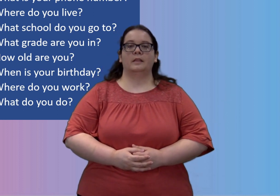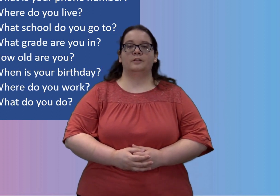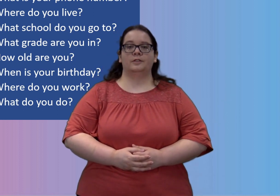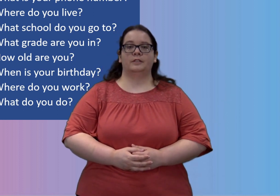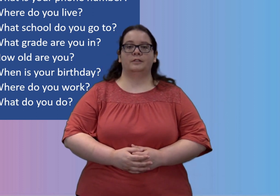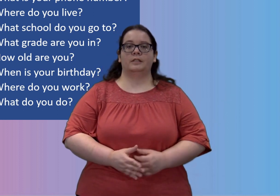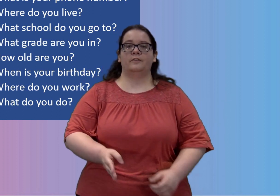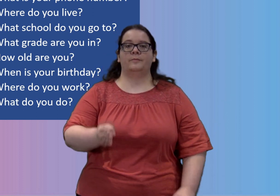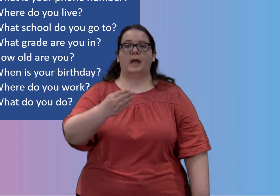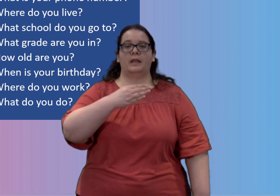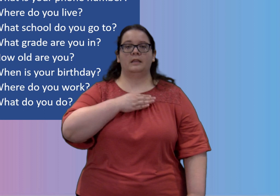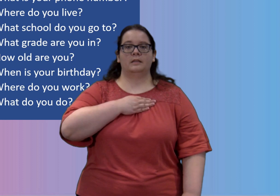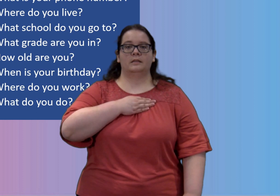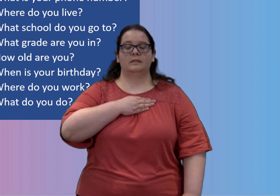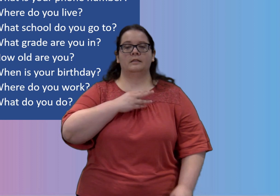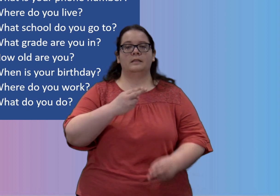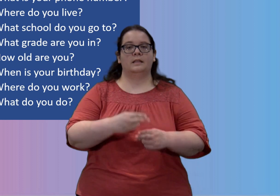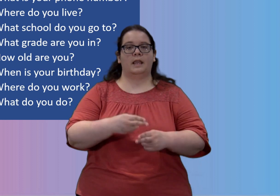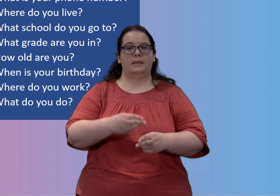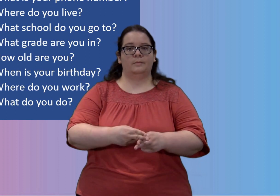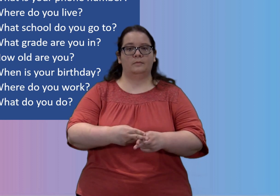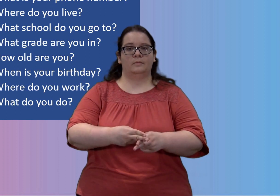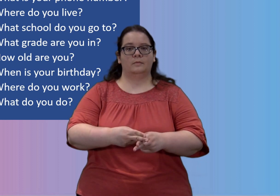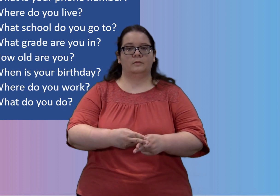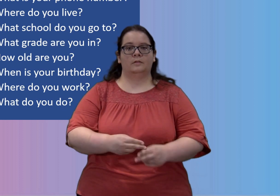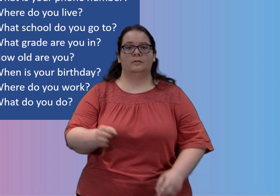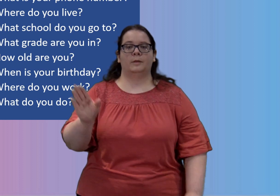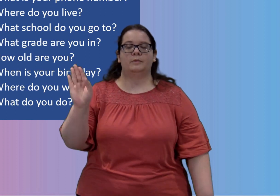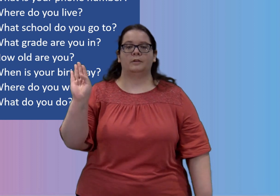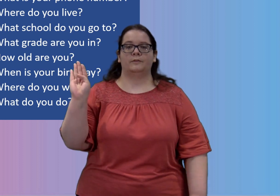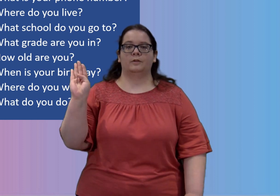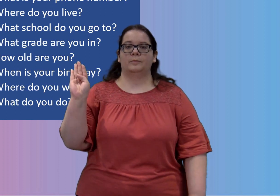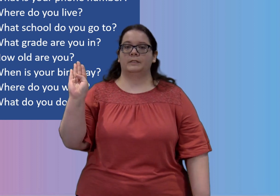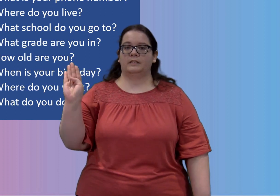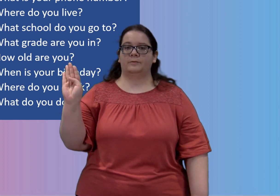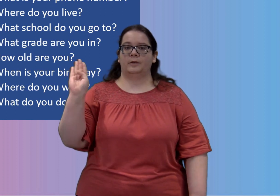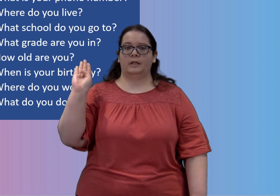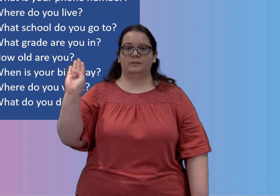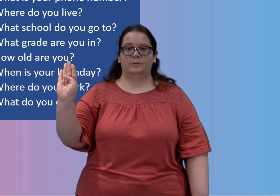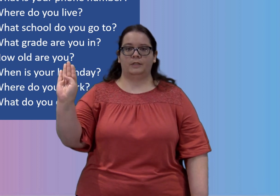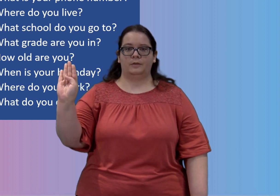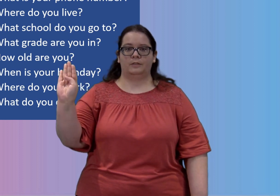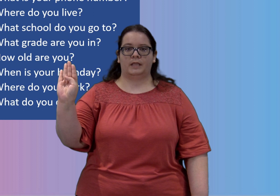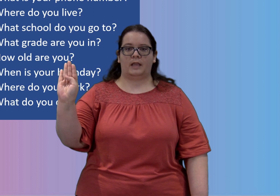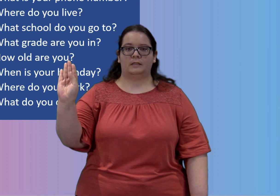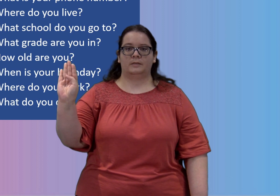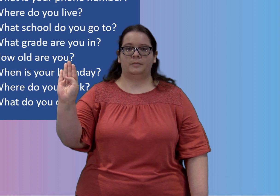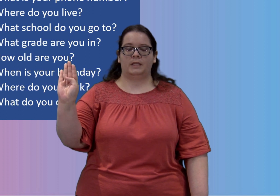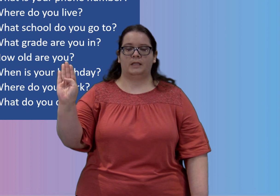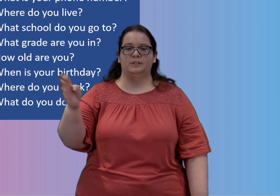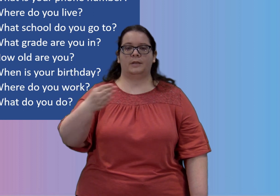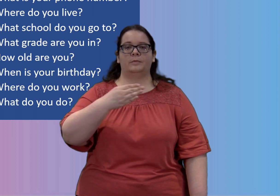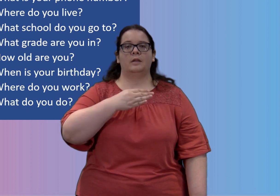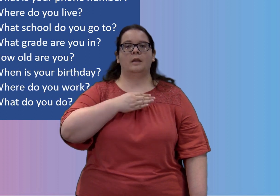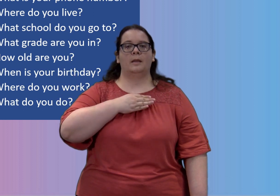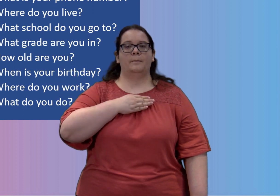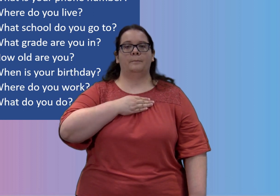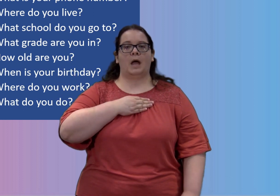Introducing yourself, my name... remember, for possessive pronouns, we use that B handshape. My